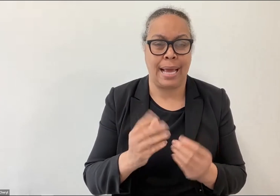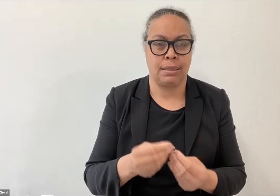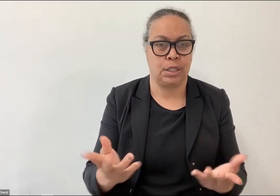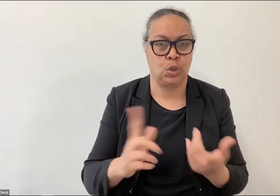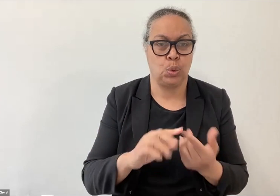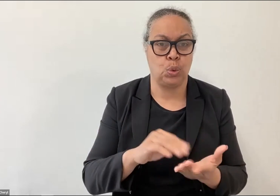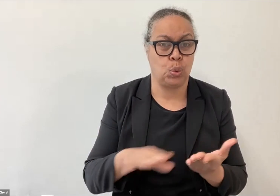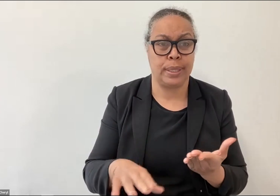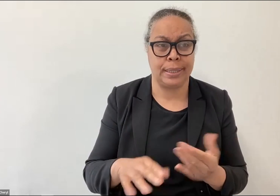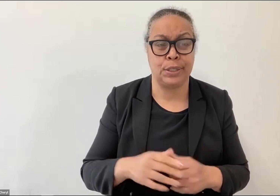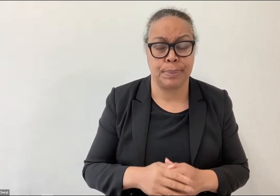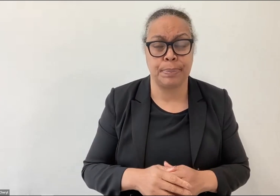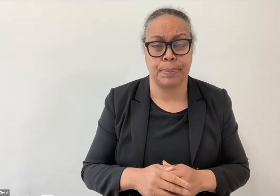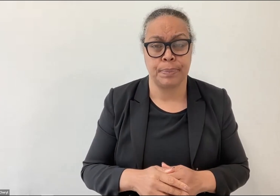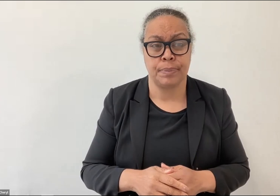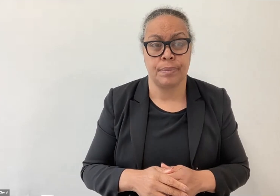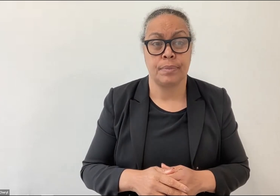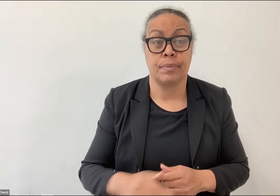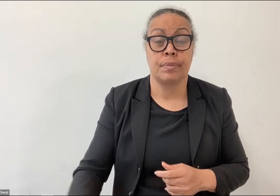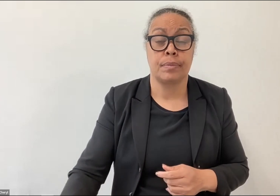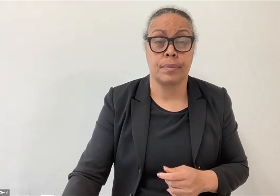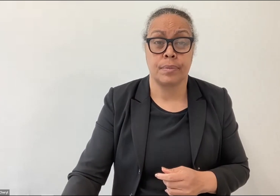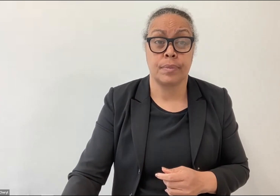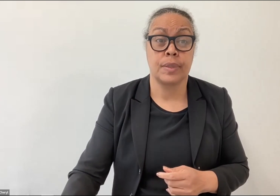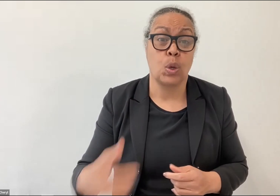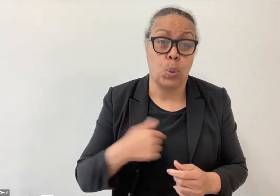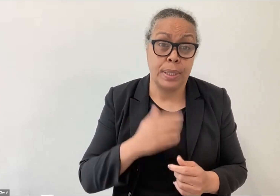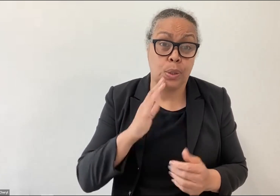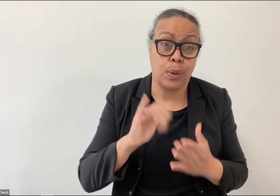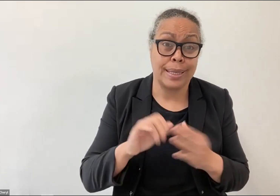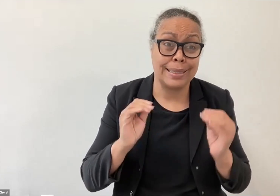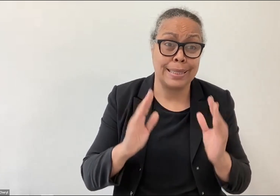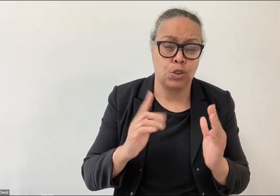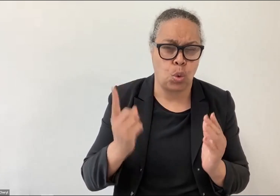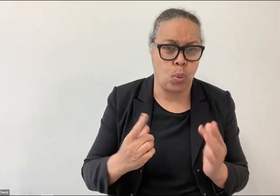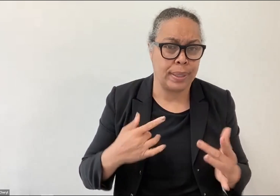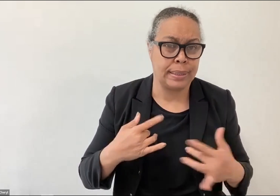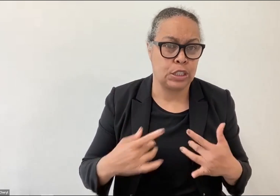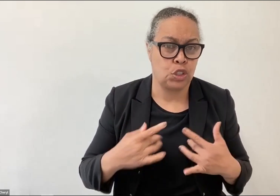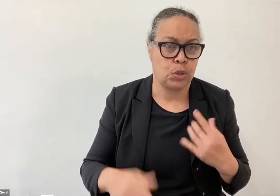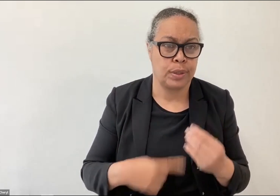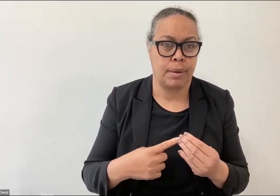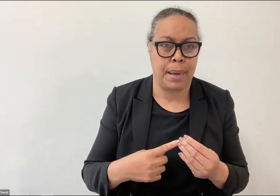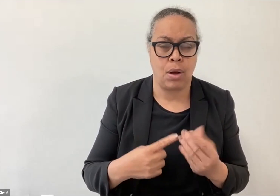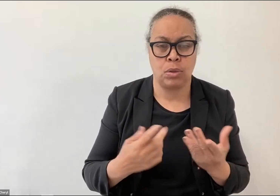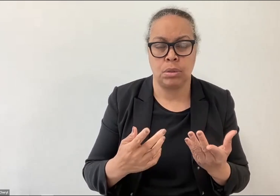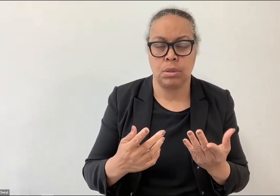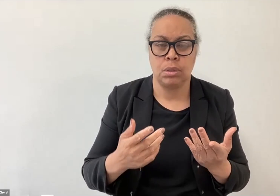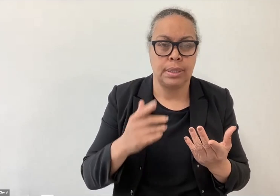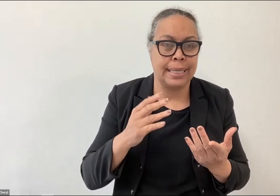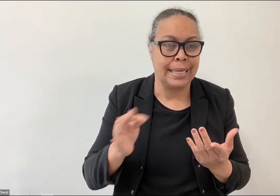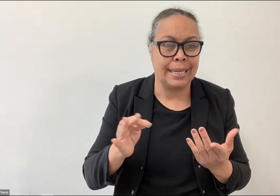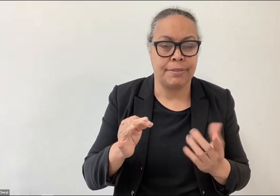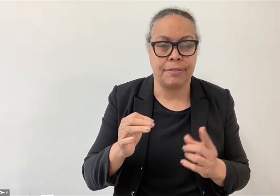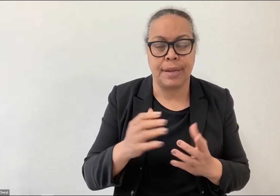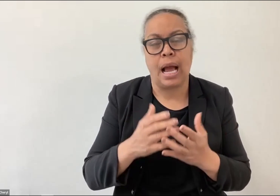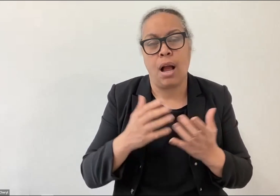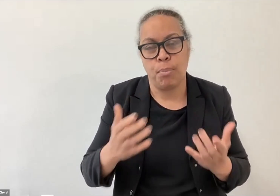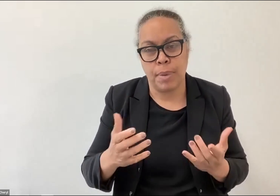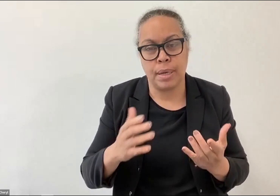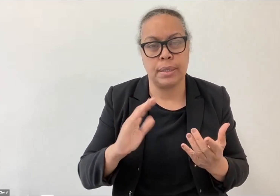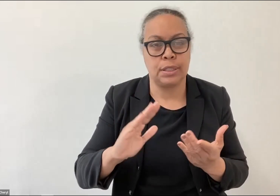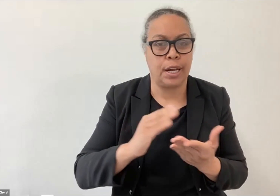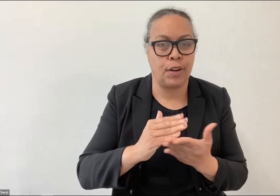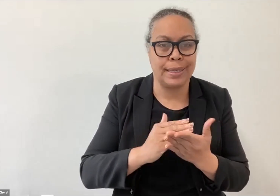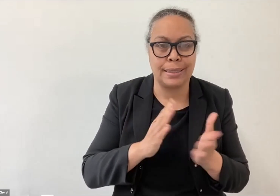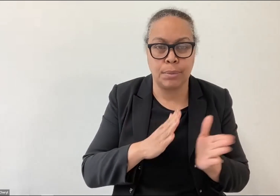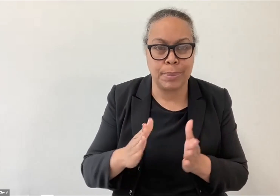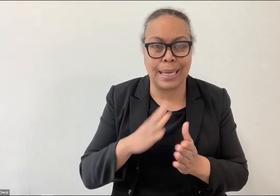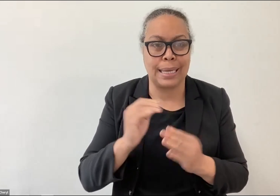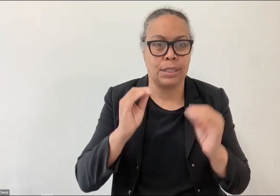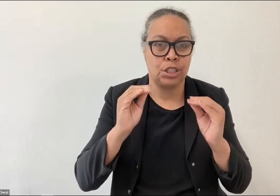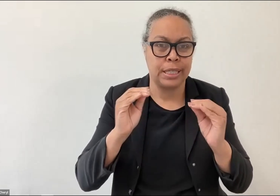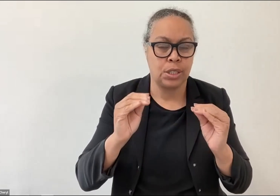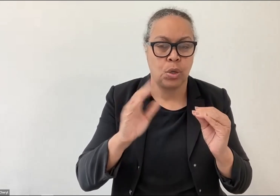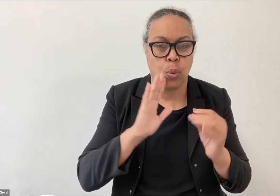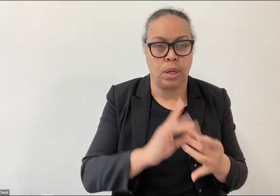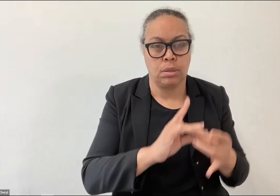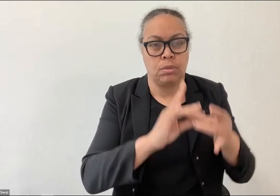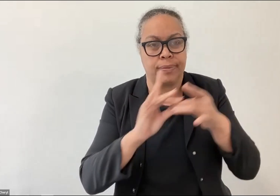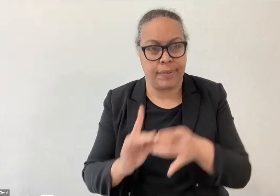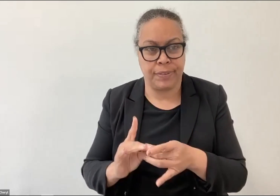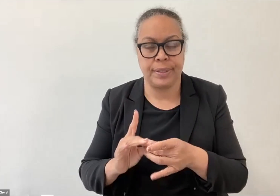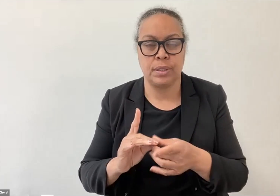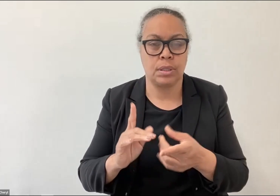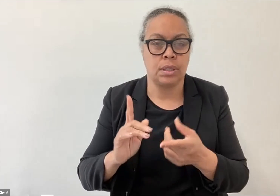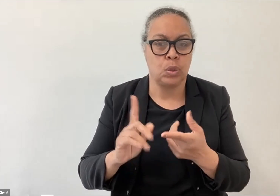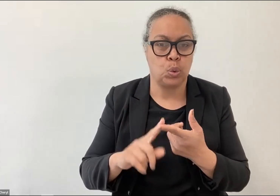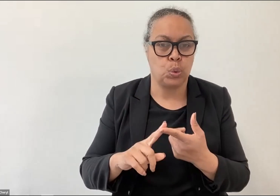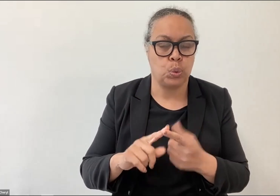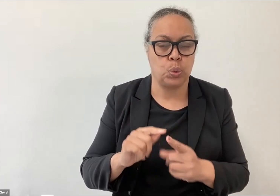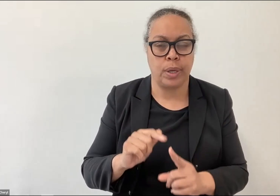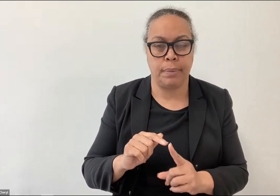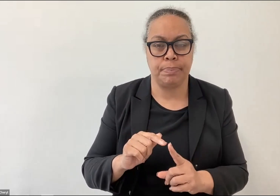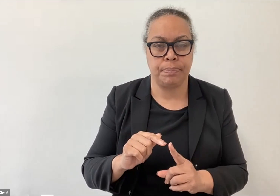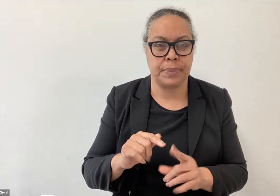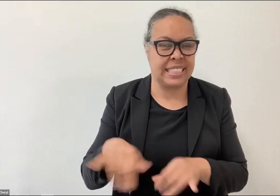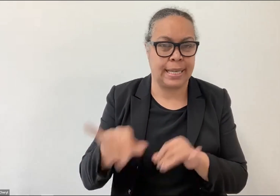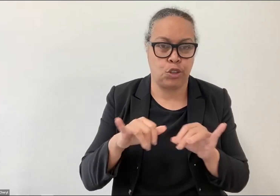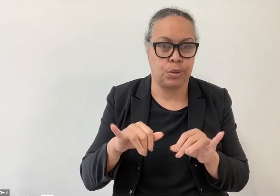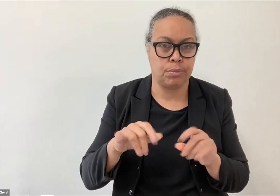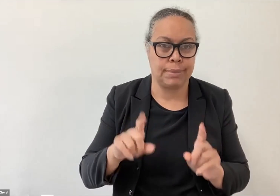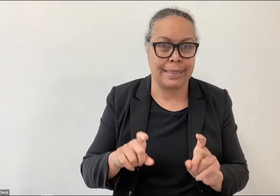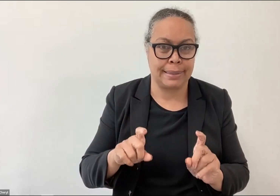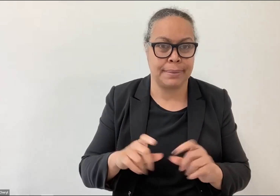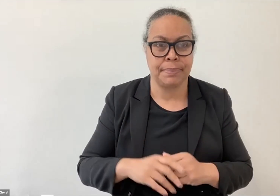students. We know that teachers are continually concerned about the whether or not or the extent to which their instruction is referencing, or is addressing standards.